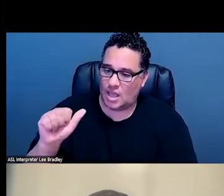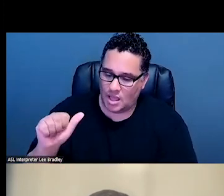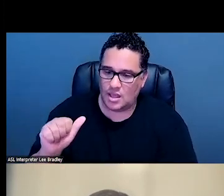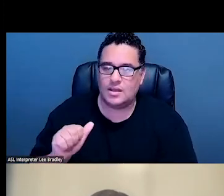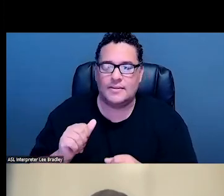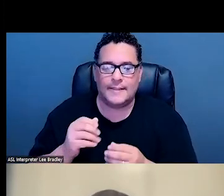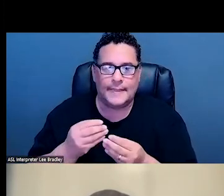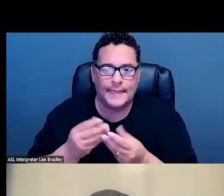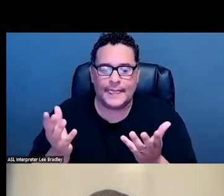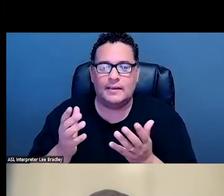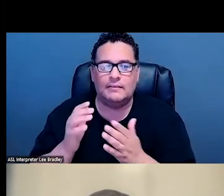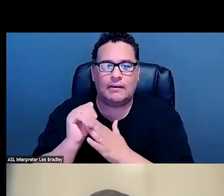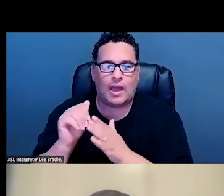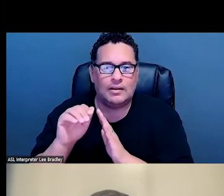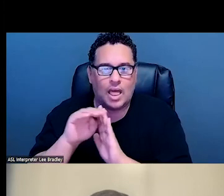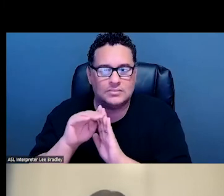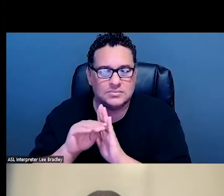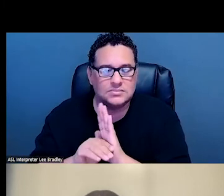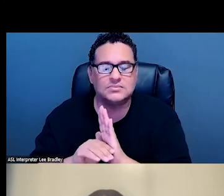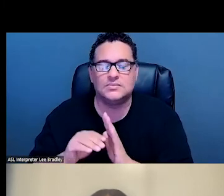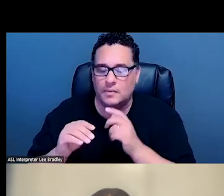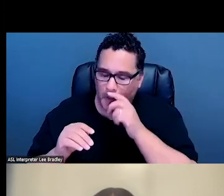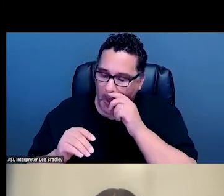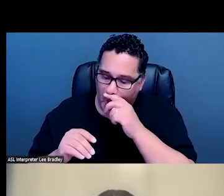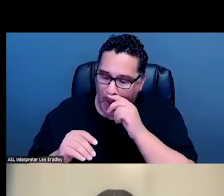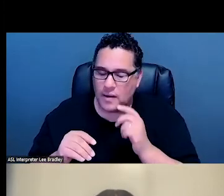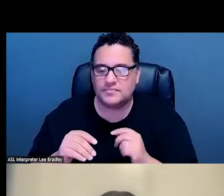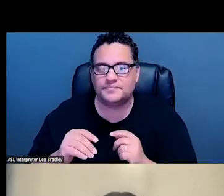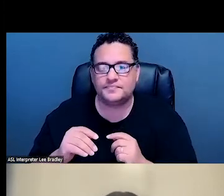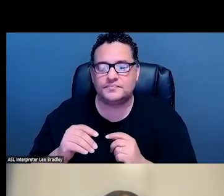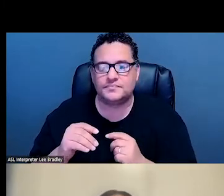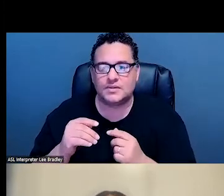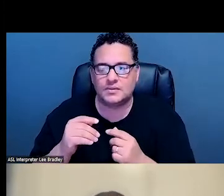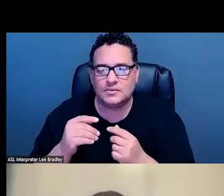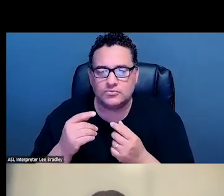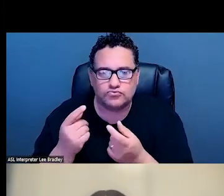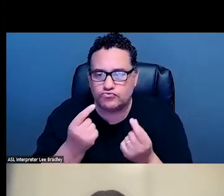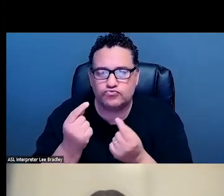IN MEDICAID. CLEAR AUTHORITIES TO BE ABLE TO, TO SUPPORT AND DO SOME OF THOSE THINGS. THEN,